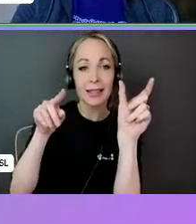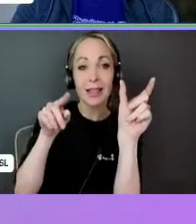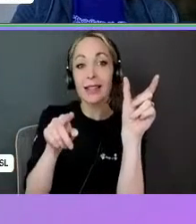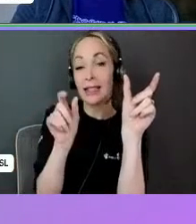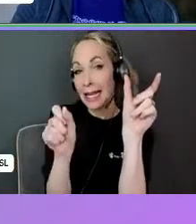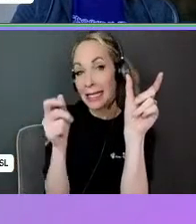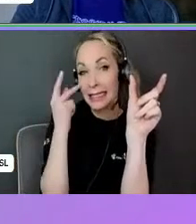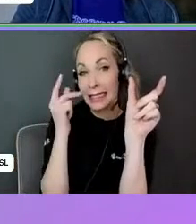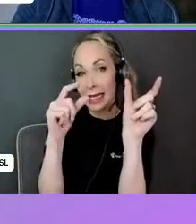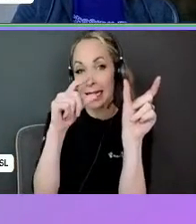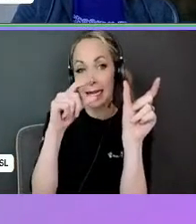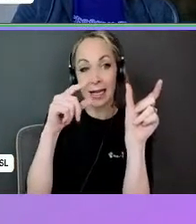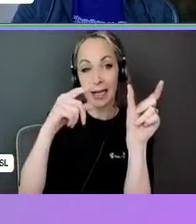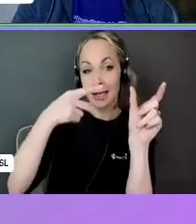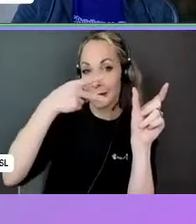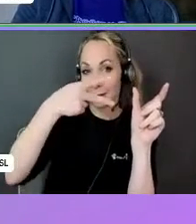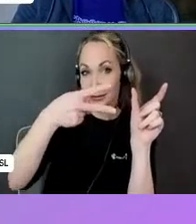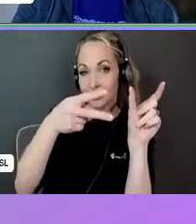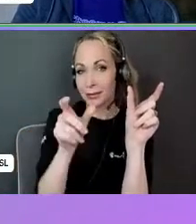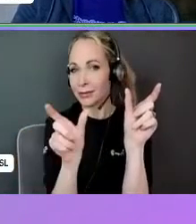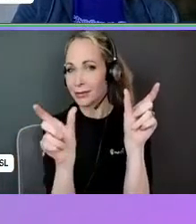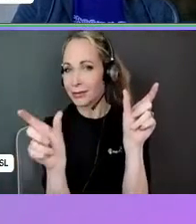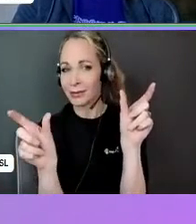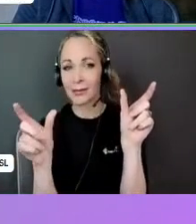set, the first element legend is a element. And for this